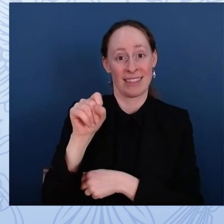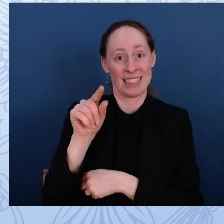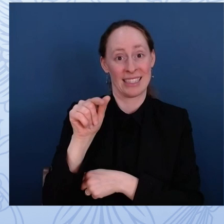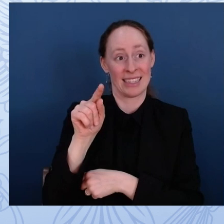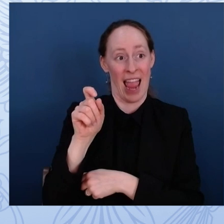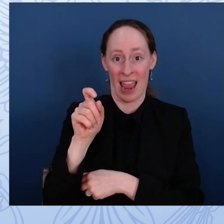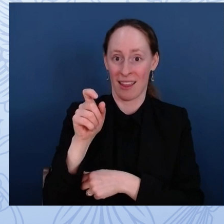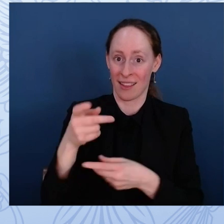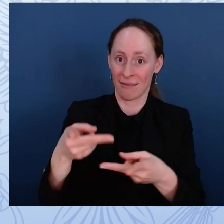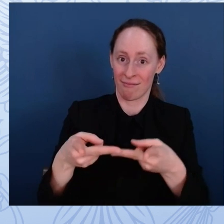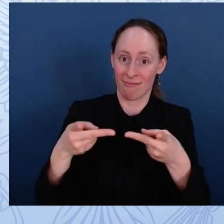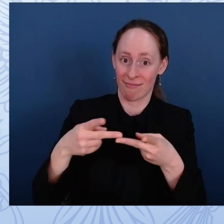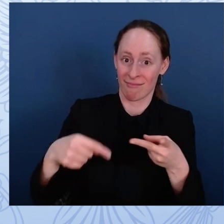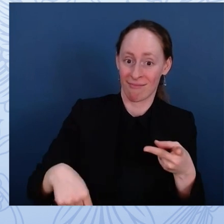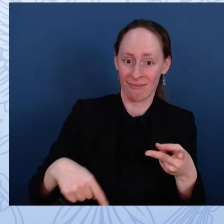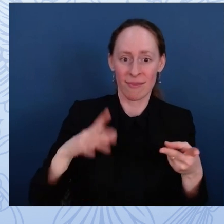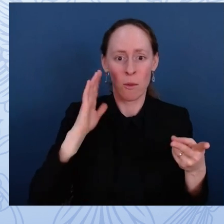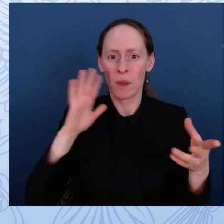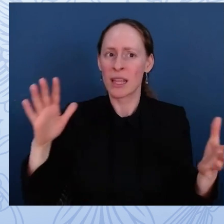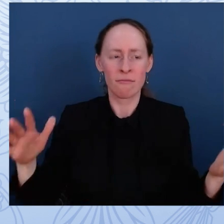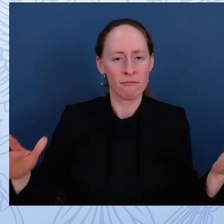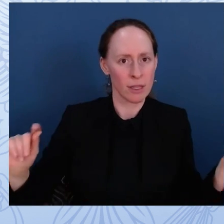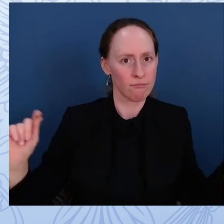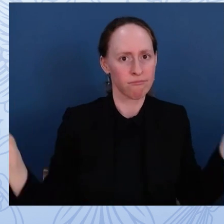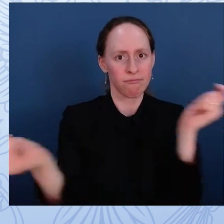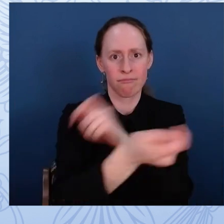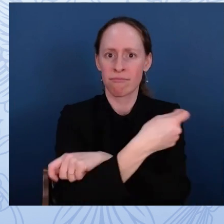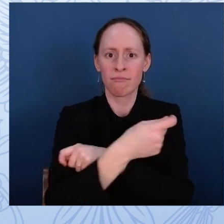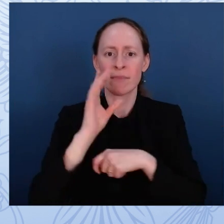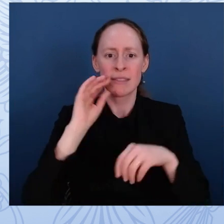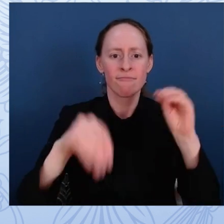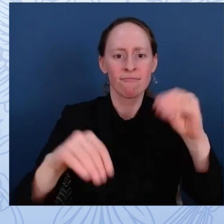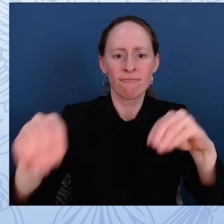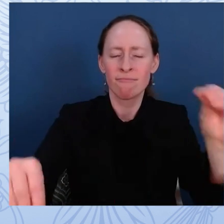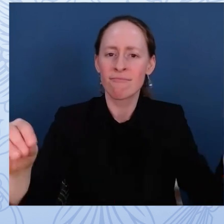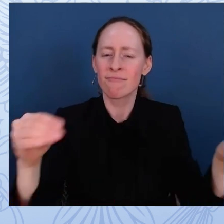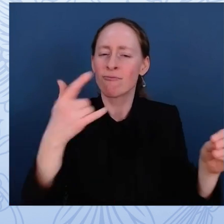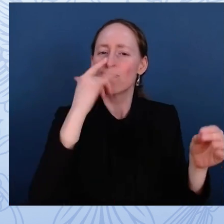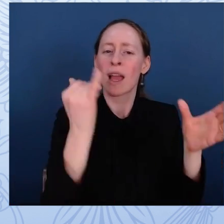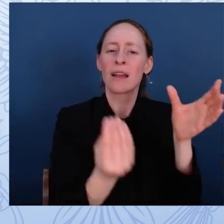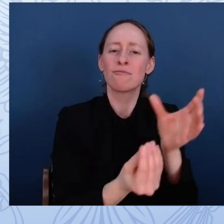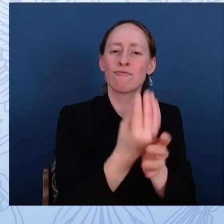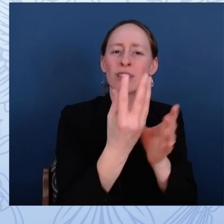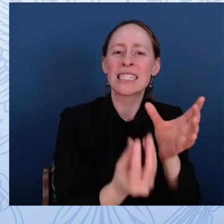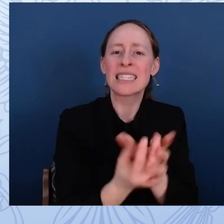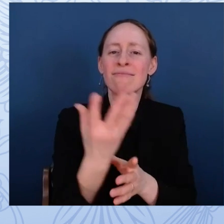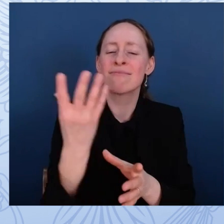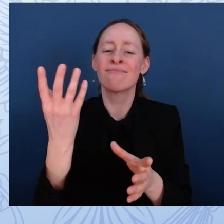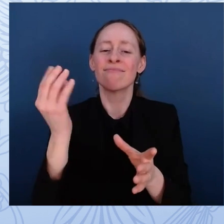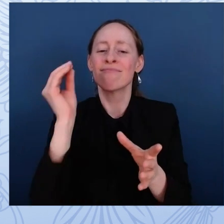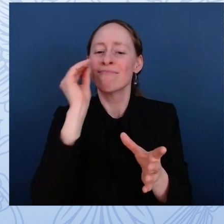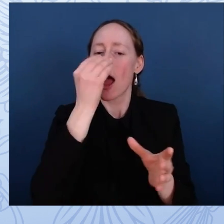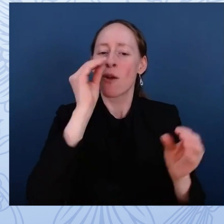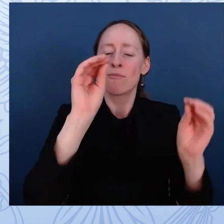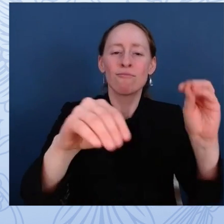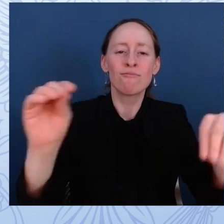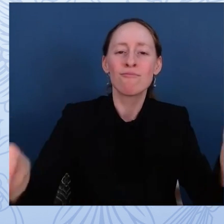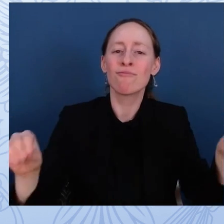a place of joy and renewal, of hope and growth. As guests sit among the field of flowers,